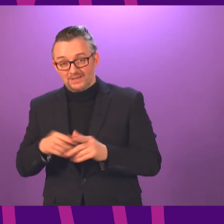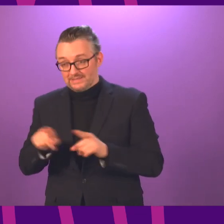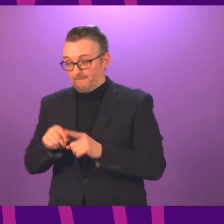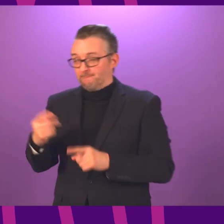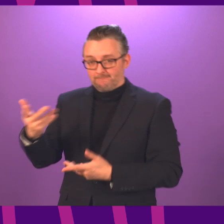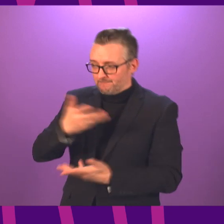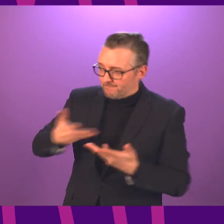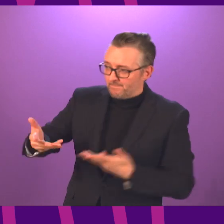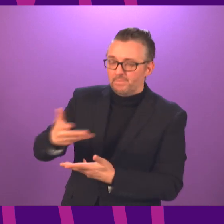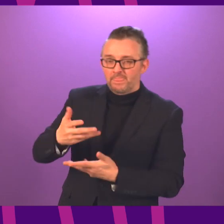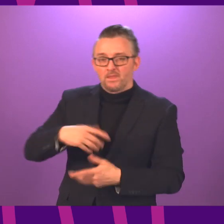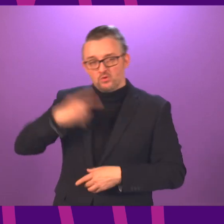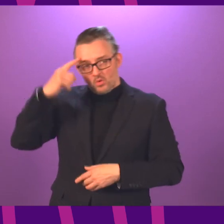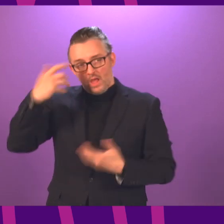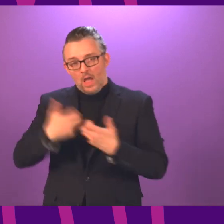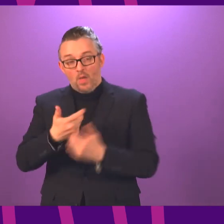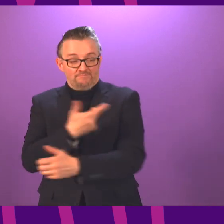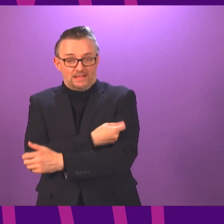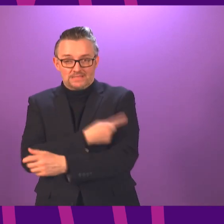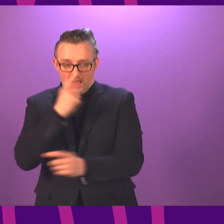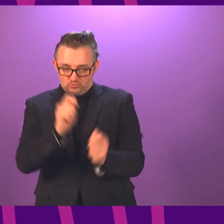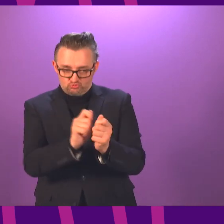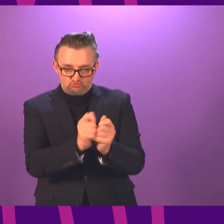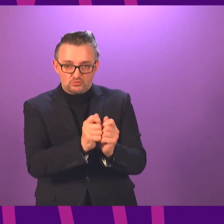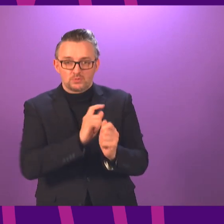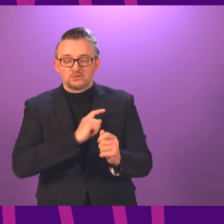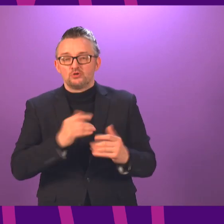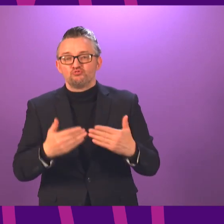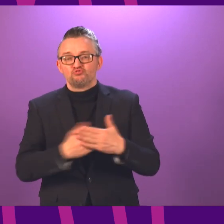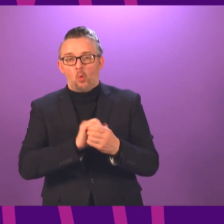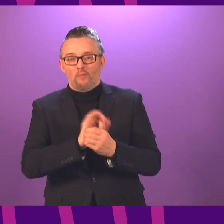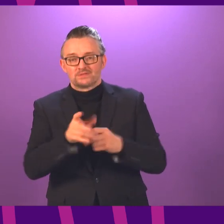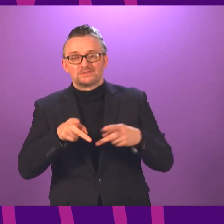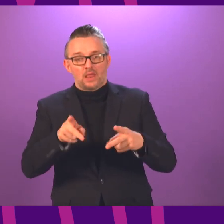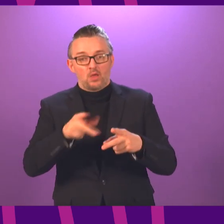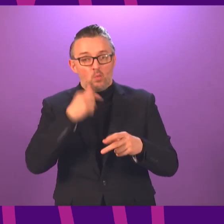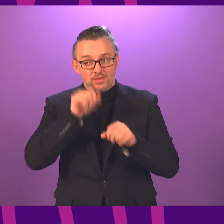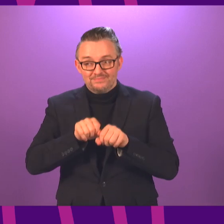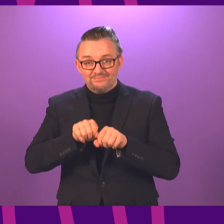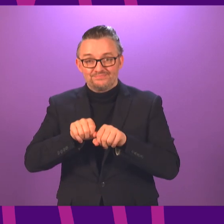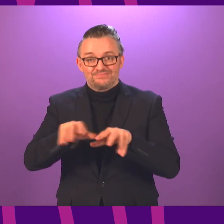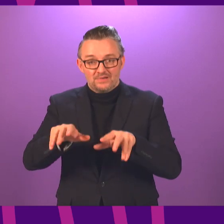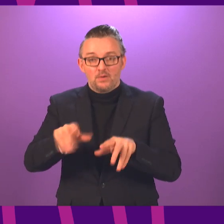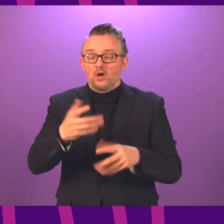at how they adapt their vaccines as new variants emerge. There is a lot of complexity involved,